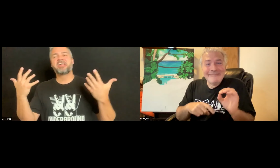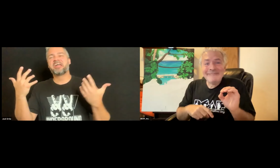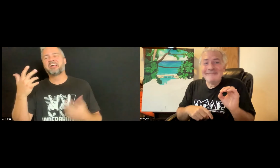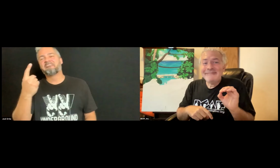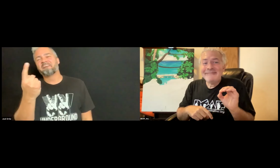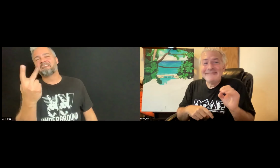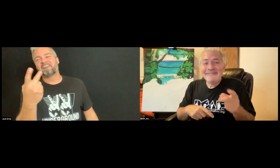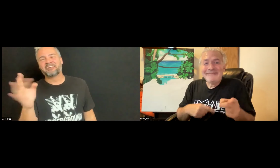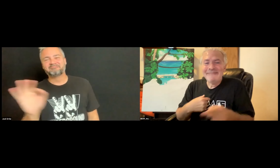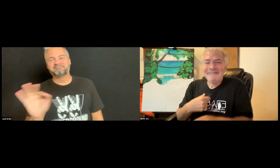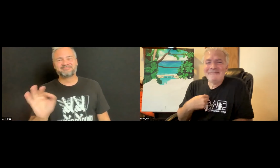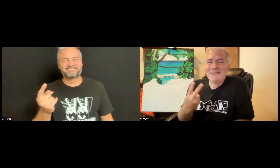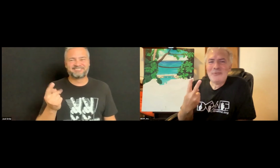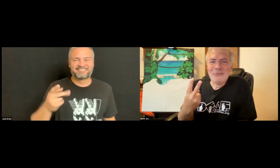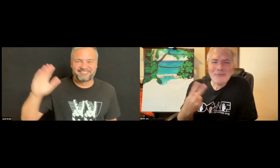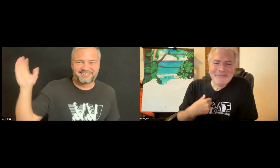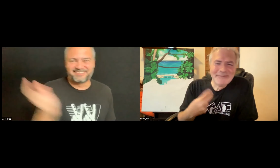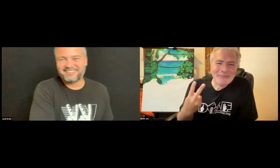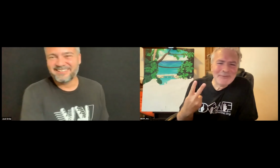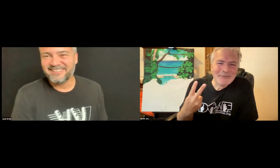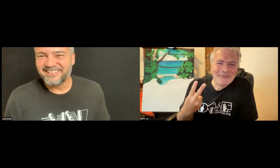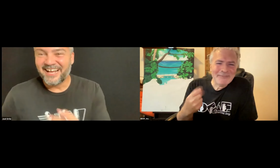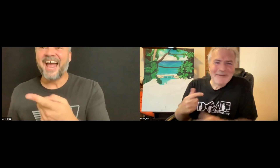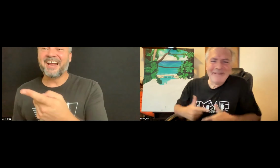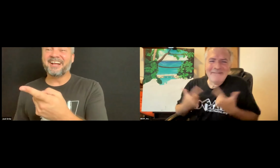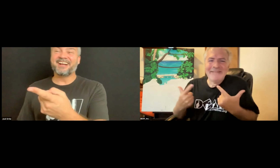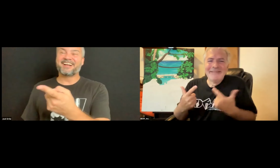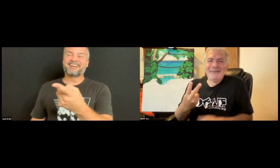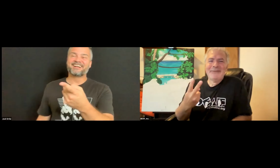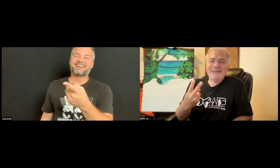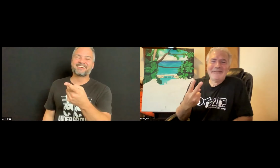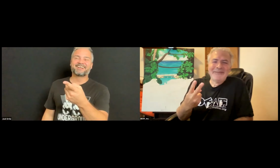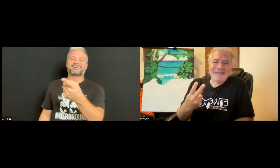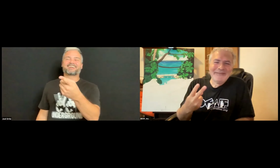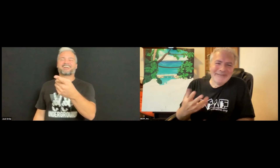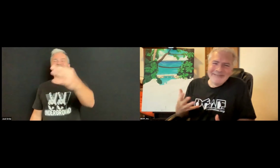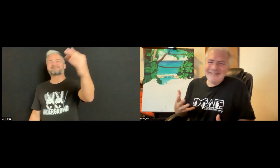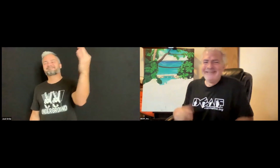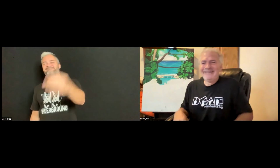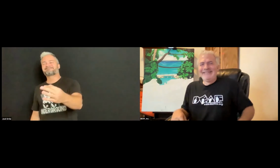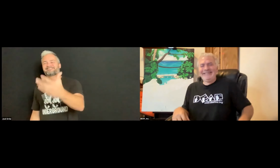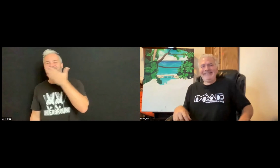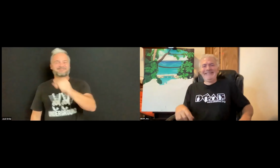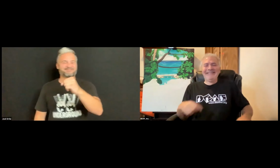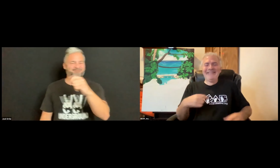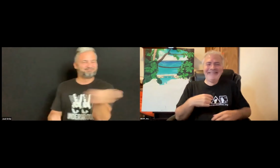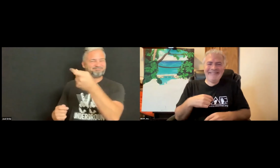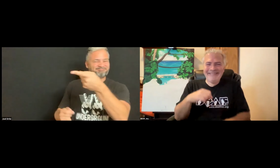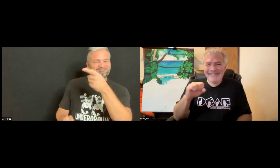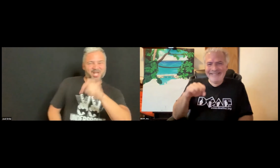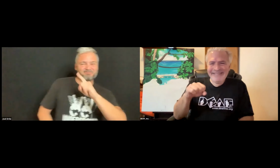How many times did get a hole in one, I've gotten two in my life. >> JOEL ORTIZ: 1 or 2.